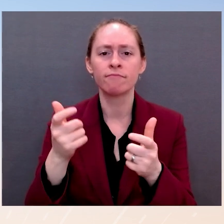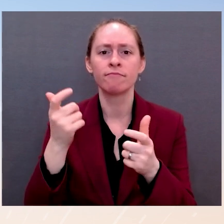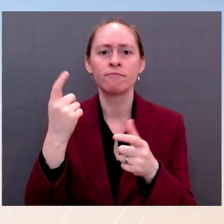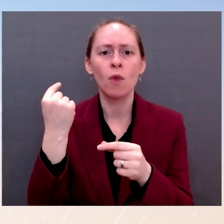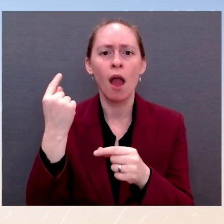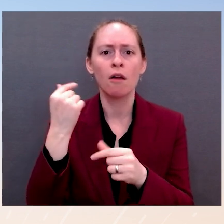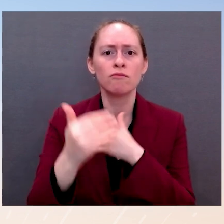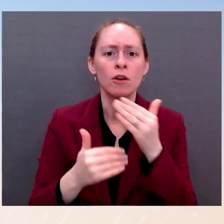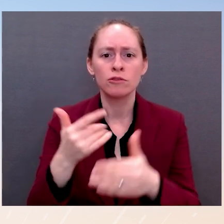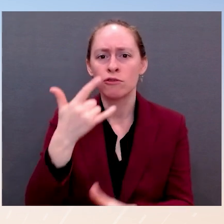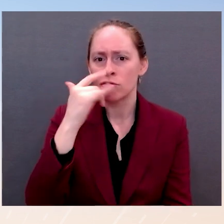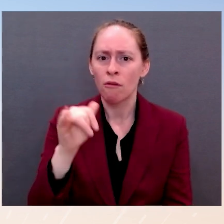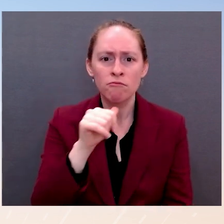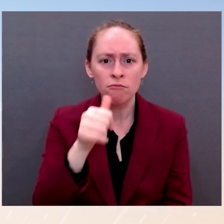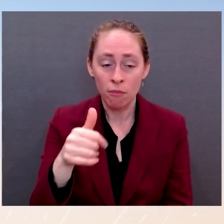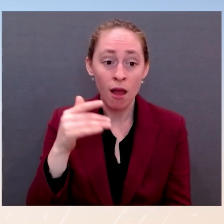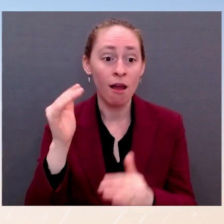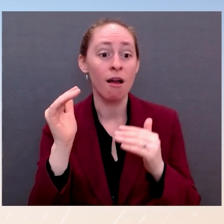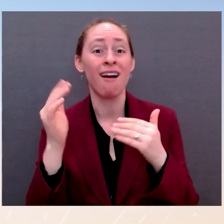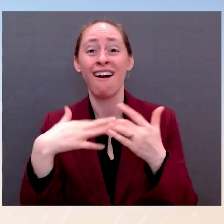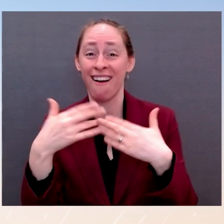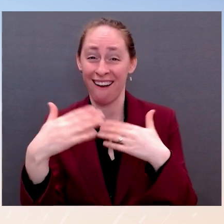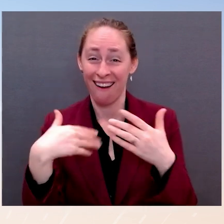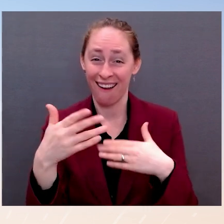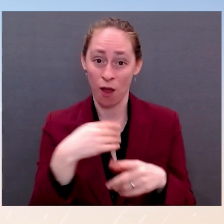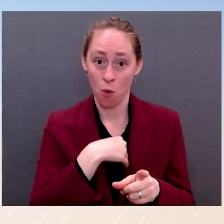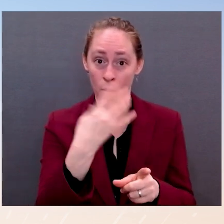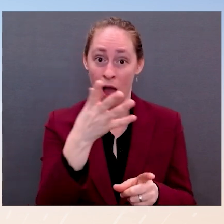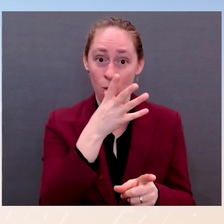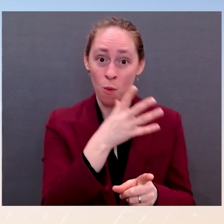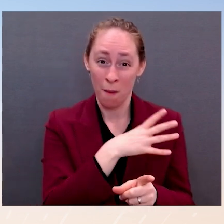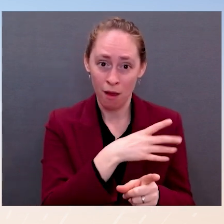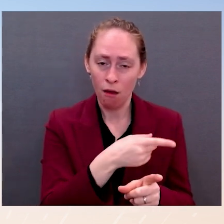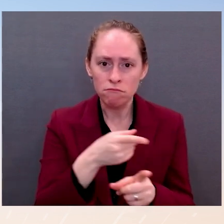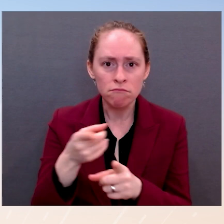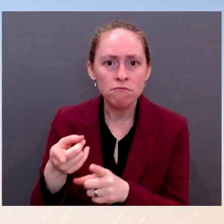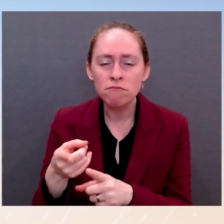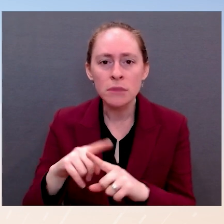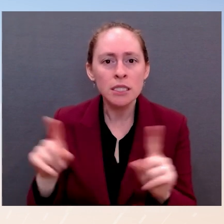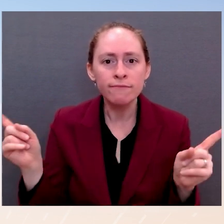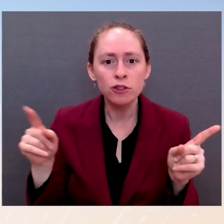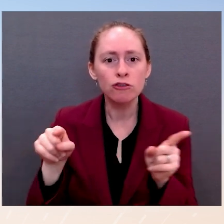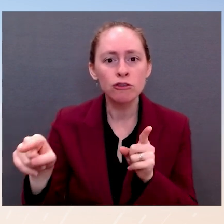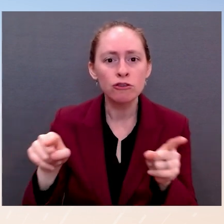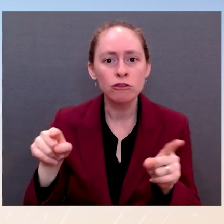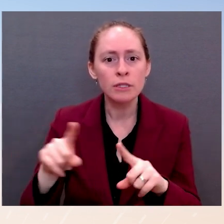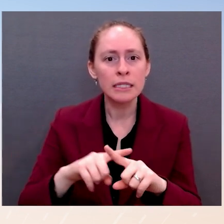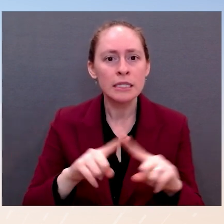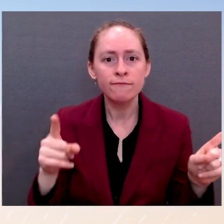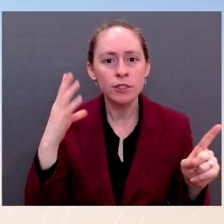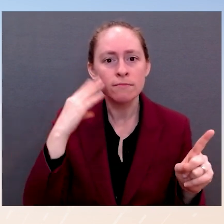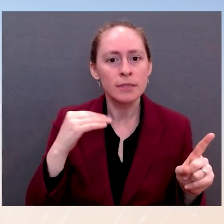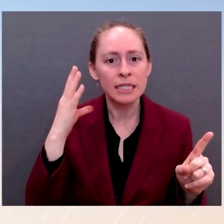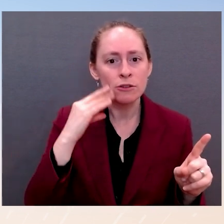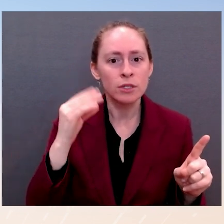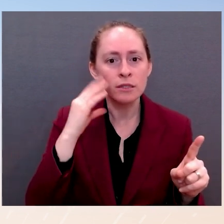And also, when compared to white women with similar treatment plans, black women more often have delays in breast